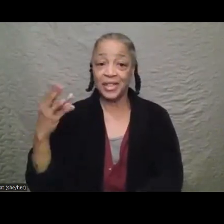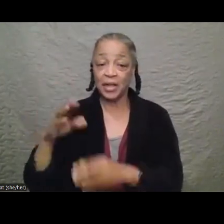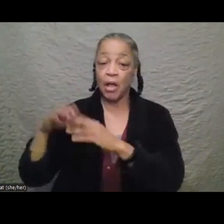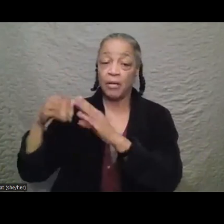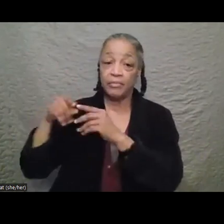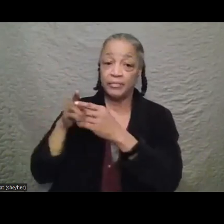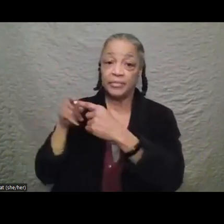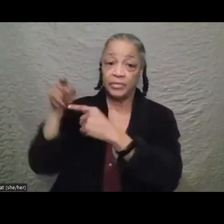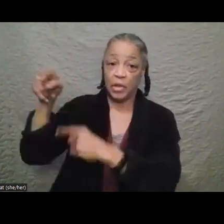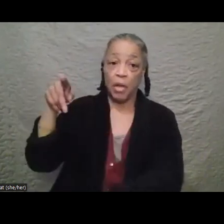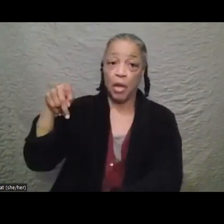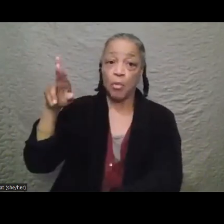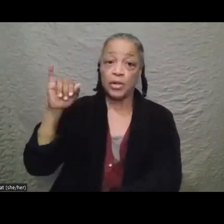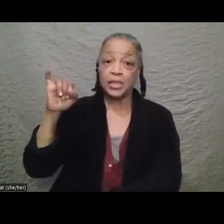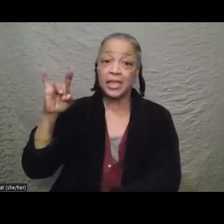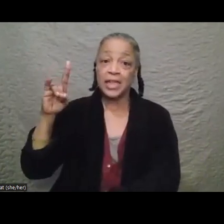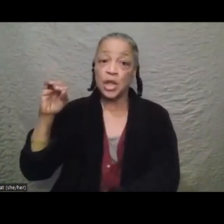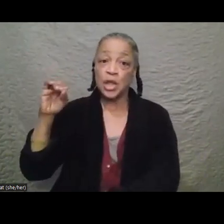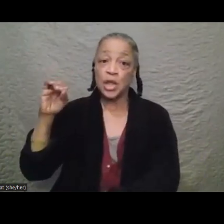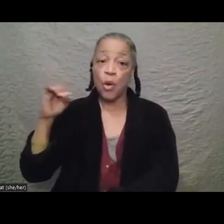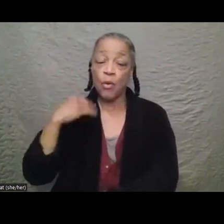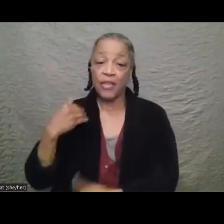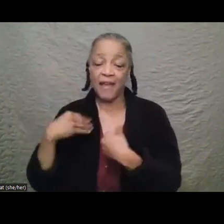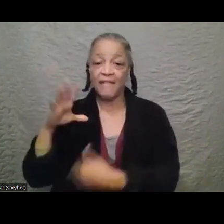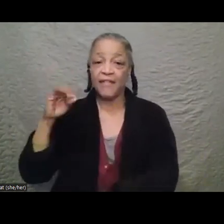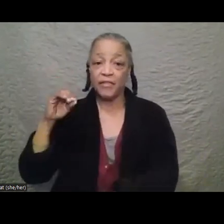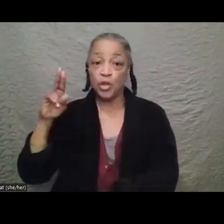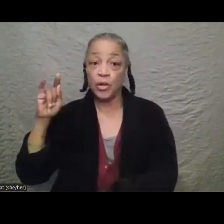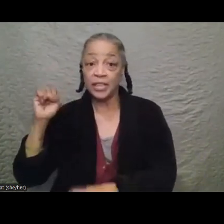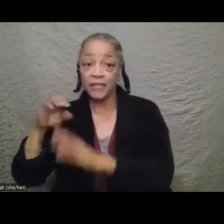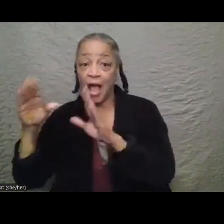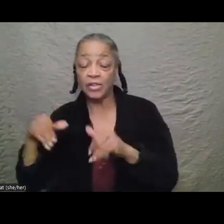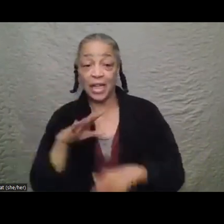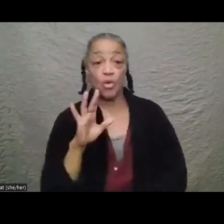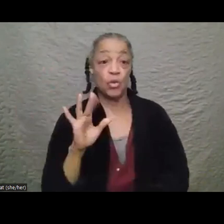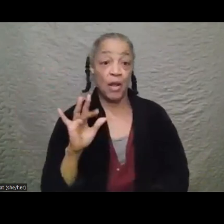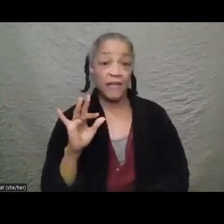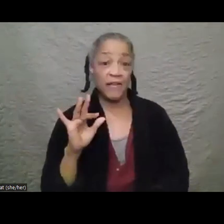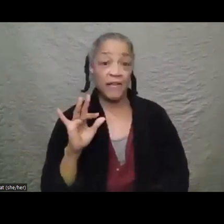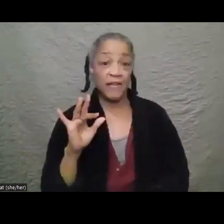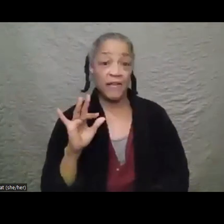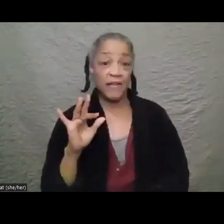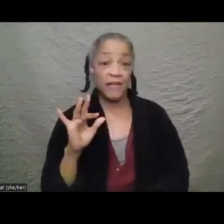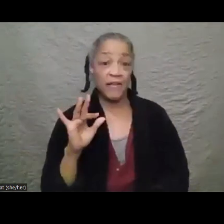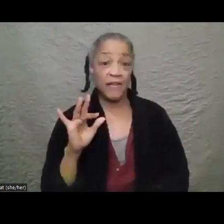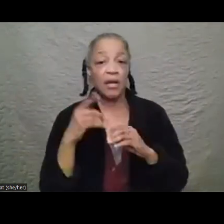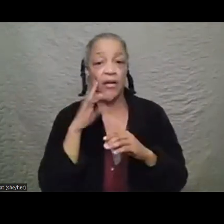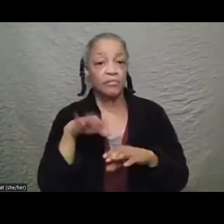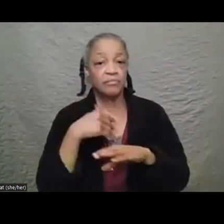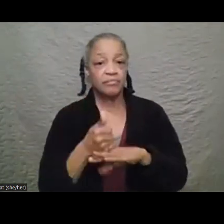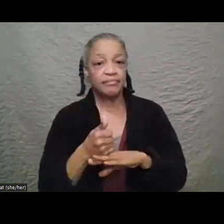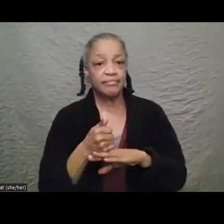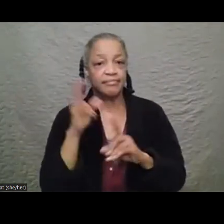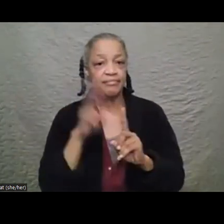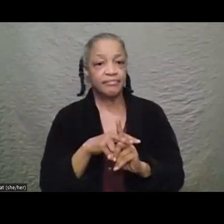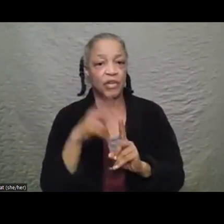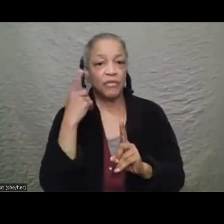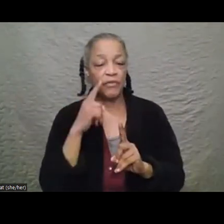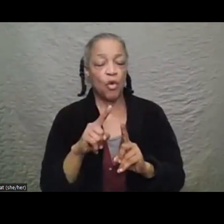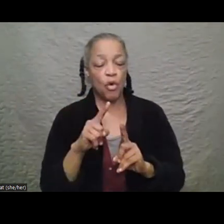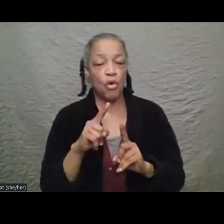have 50 units of housing, 25 of those units will go to or already how's traditional aged